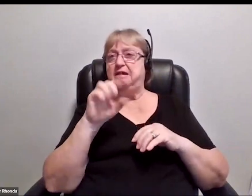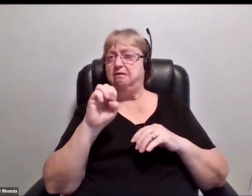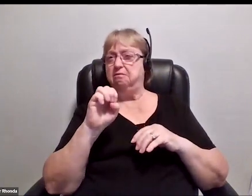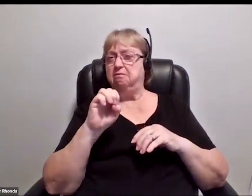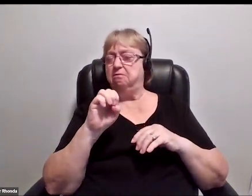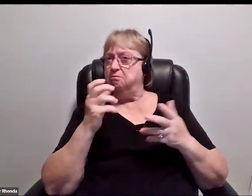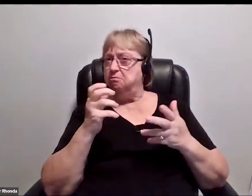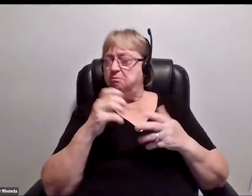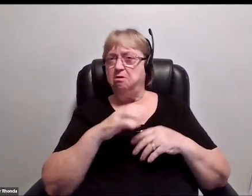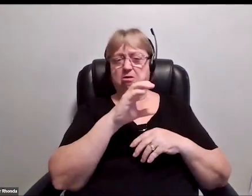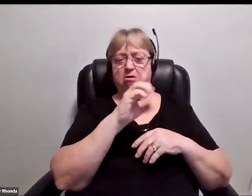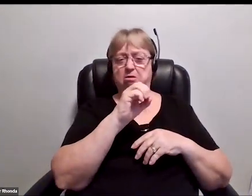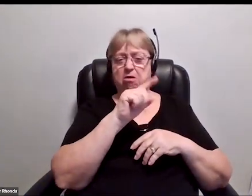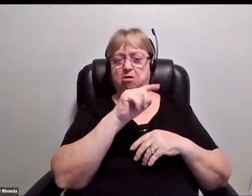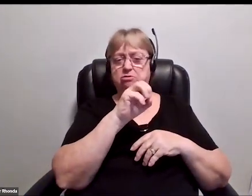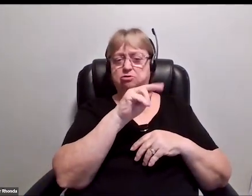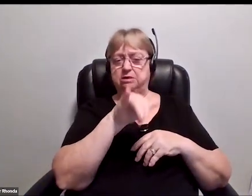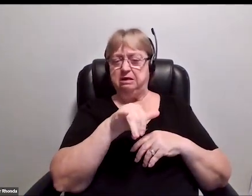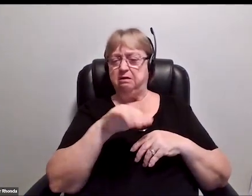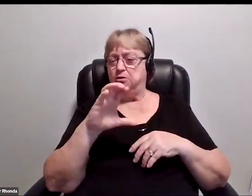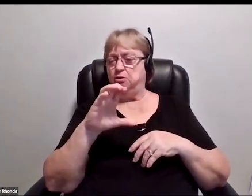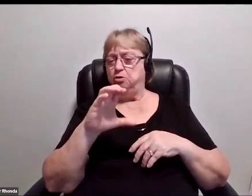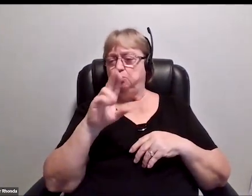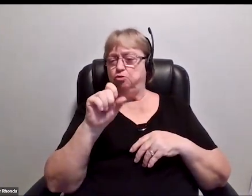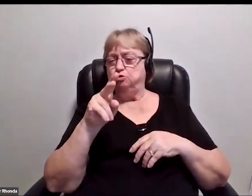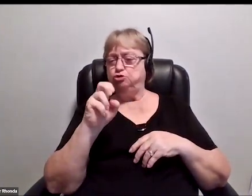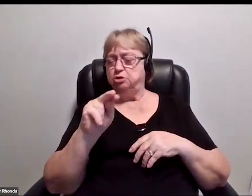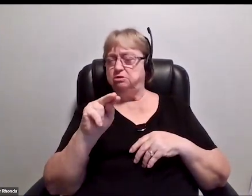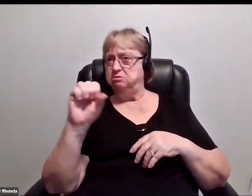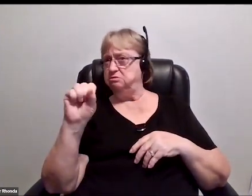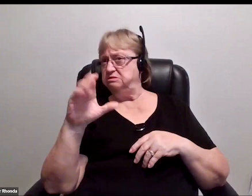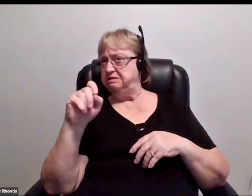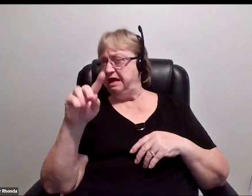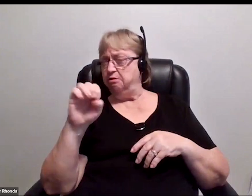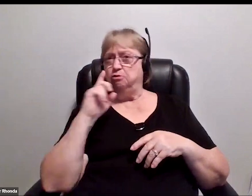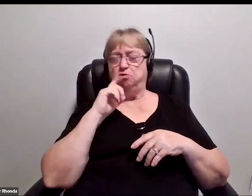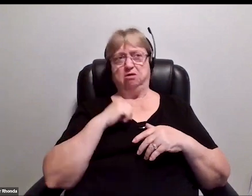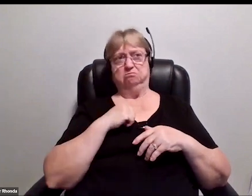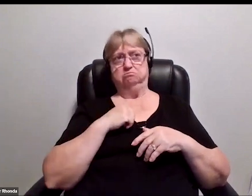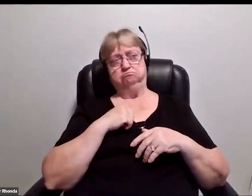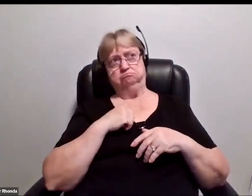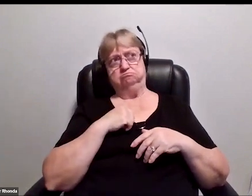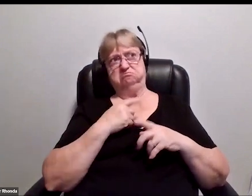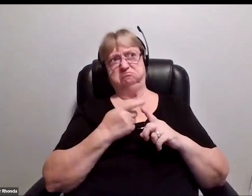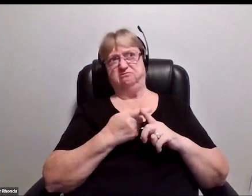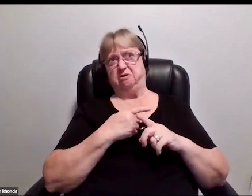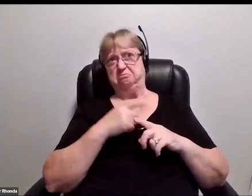Cottony cushion scale. Just try to imagine something. You might think it's something from space weather, but it is not.